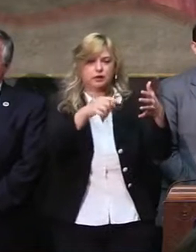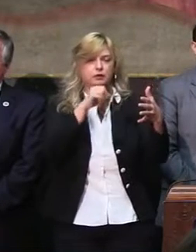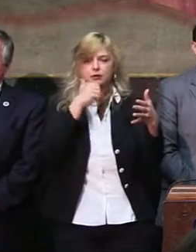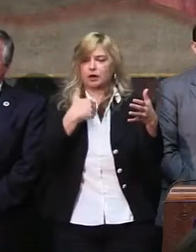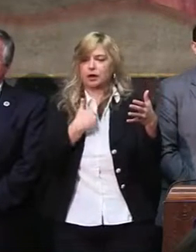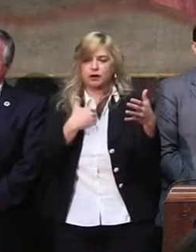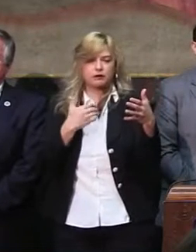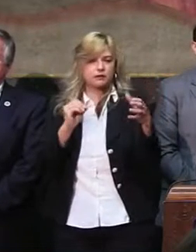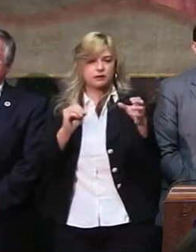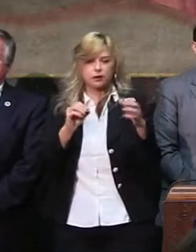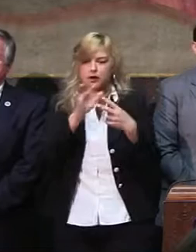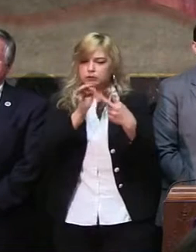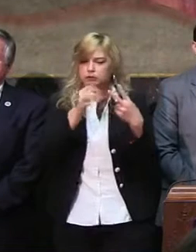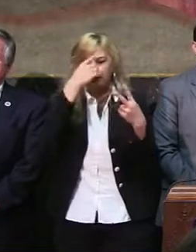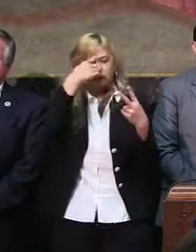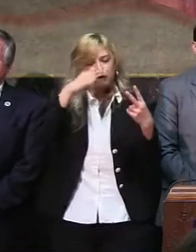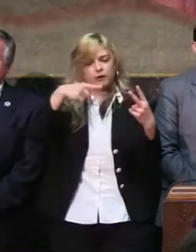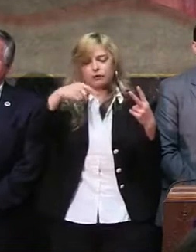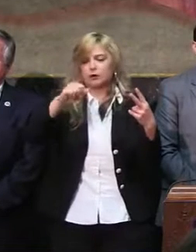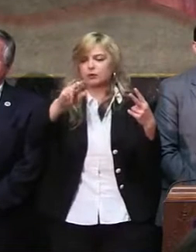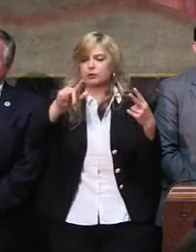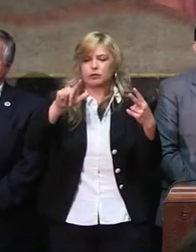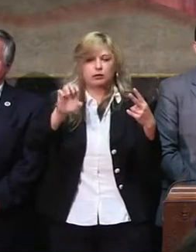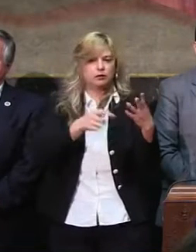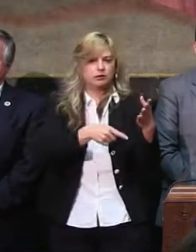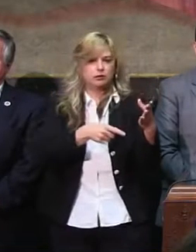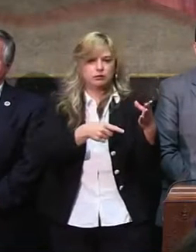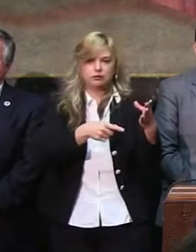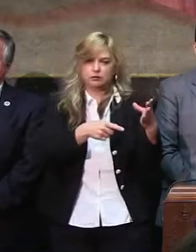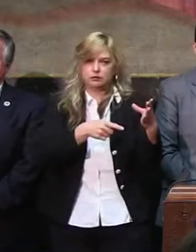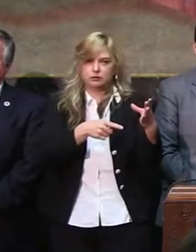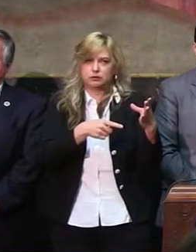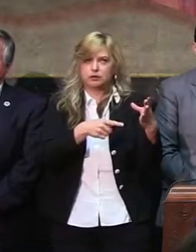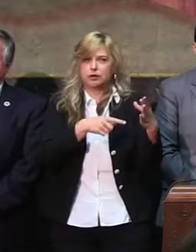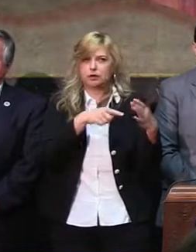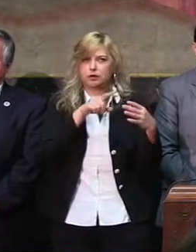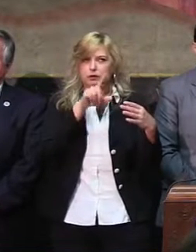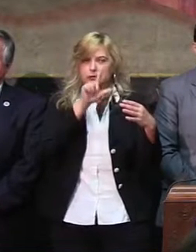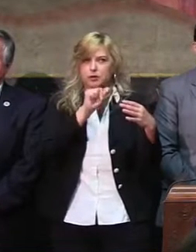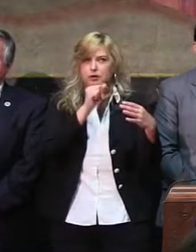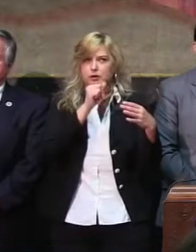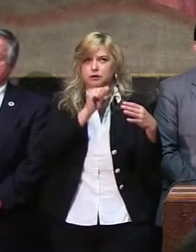they've been in... in 2019 all of them will